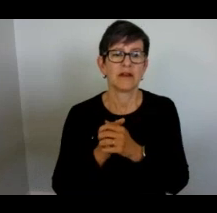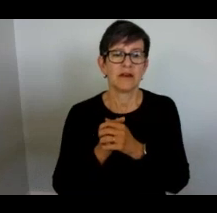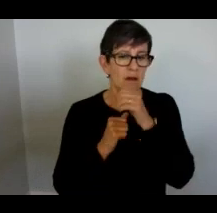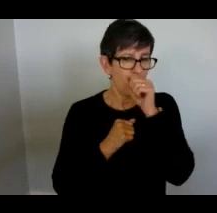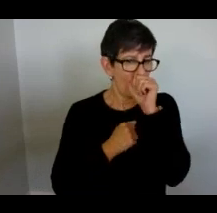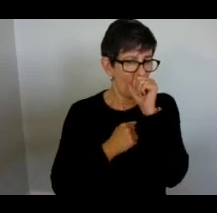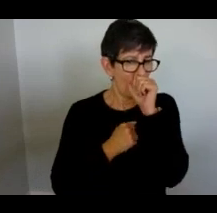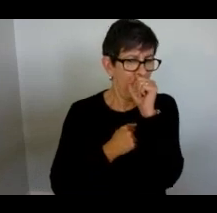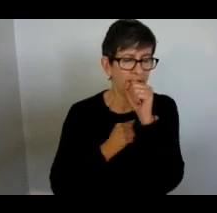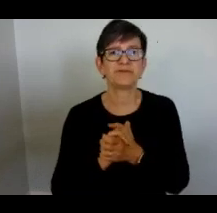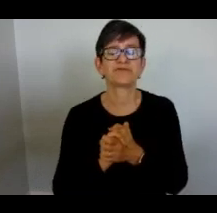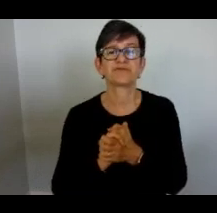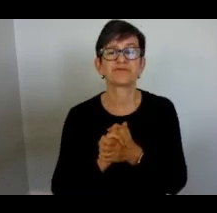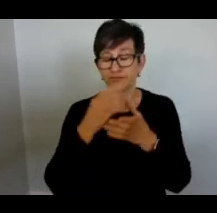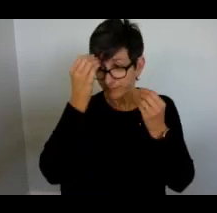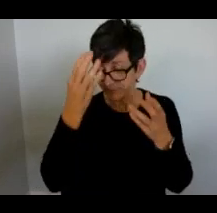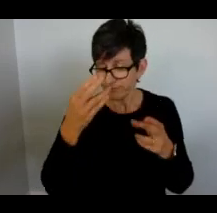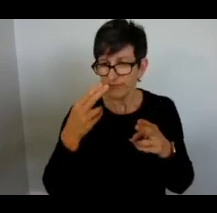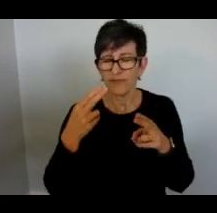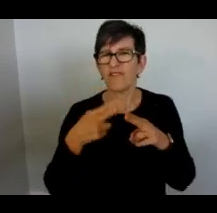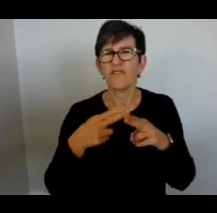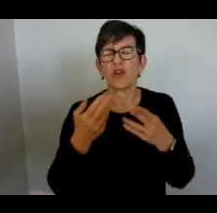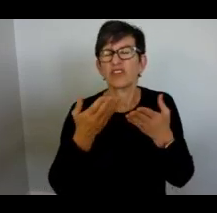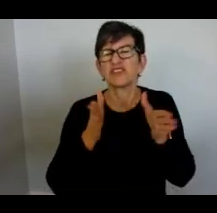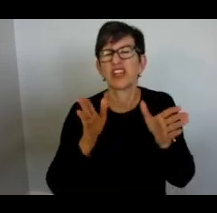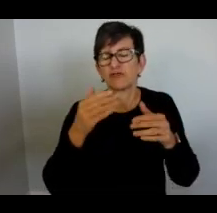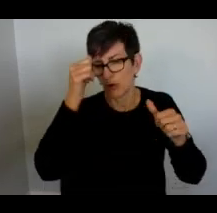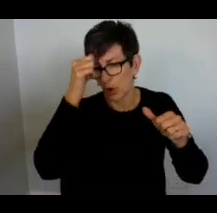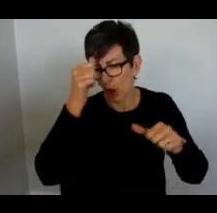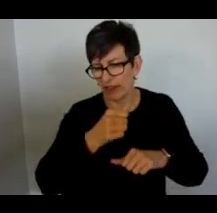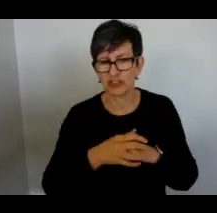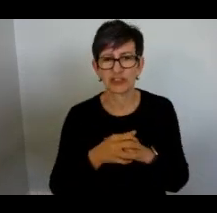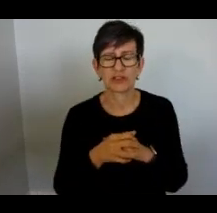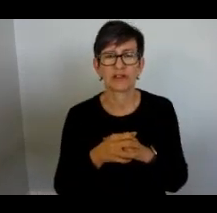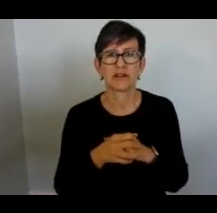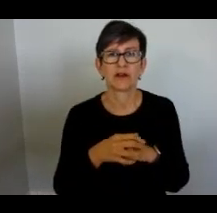as well, for those who might be interested, we also are involved with Family Law Court